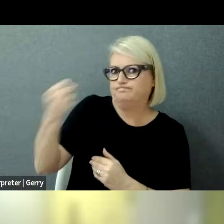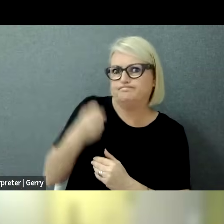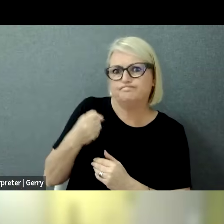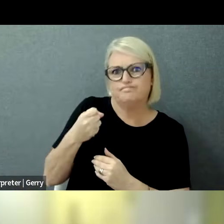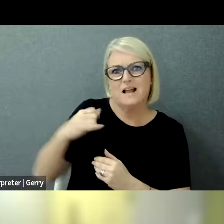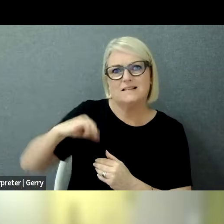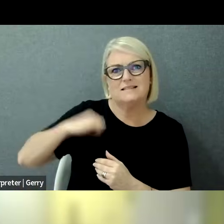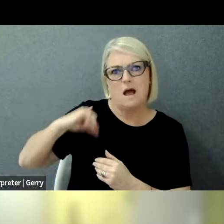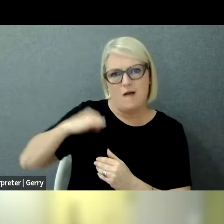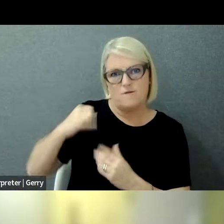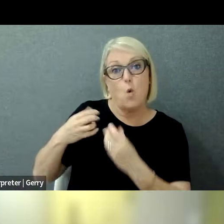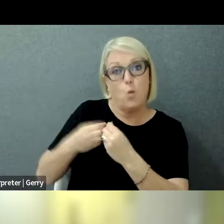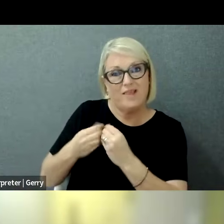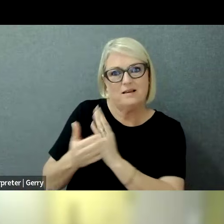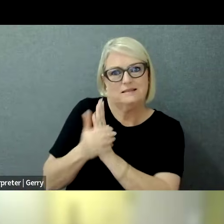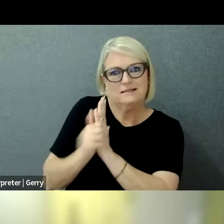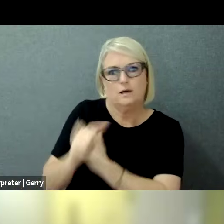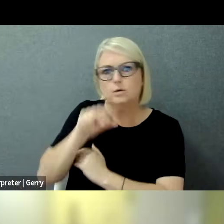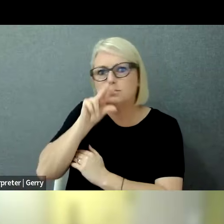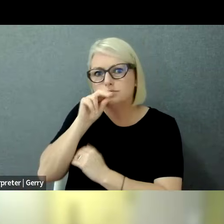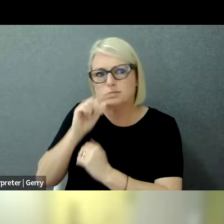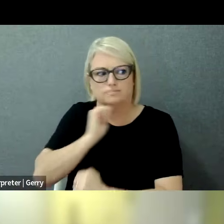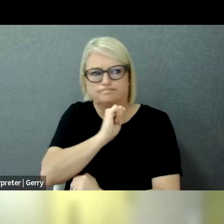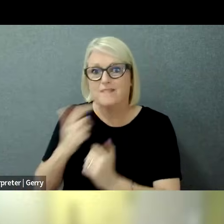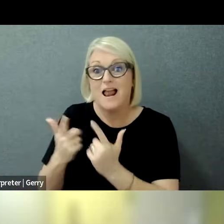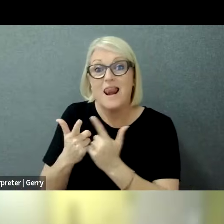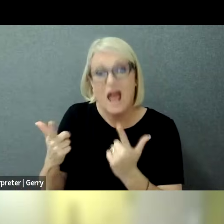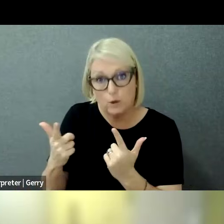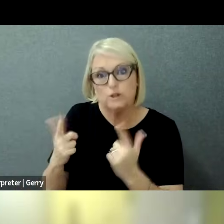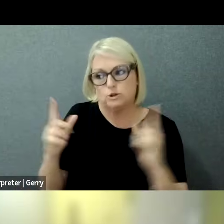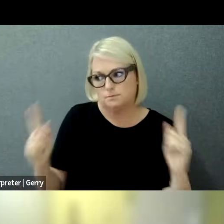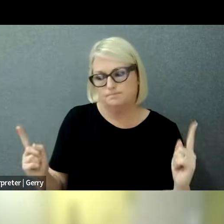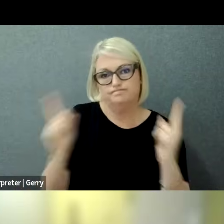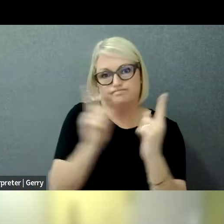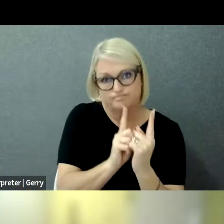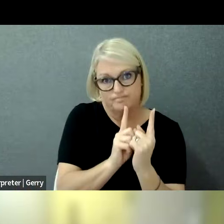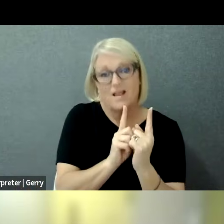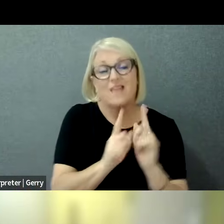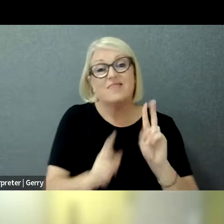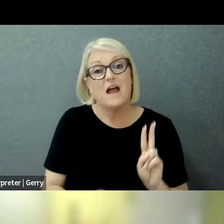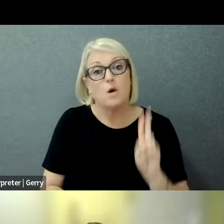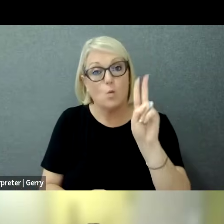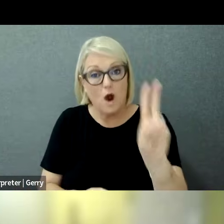that she felt comfortable with and then we linked them into a local play group and this was the